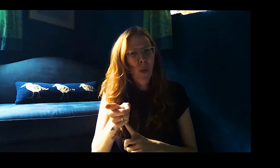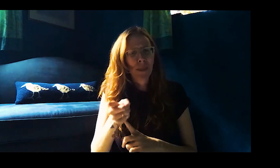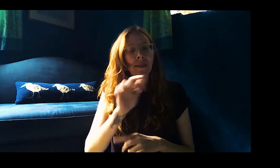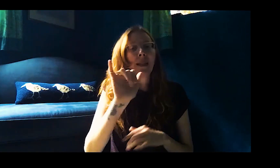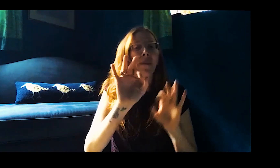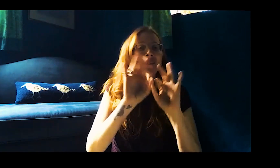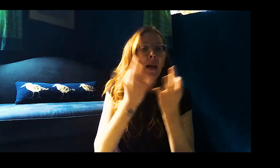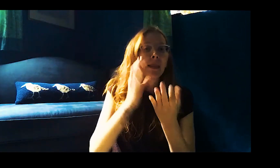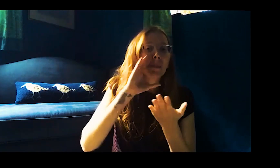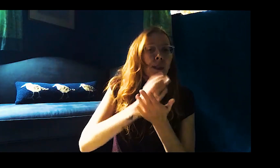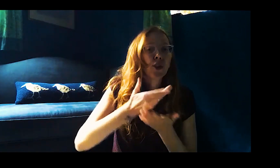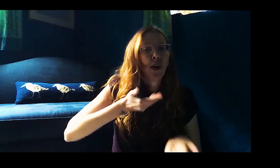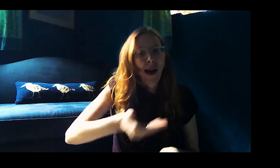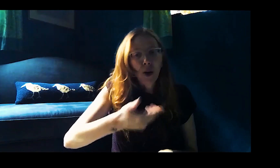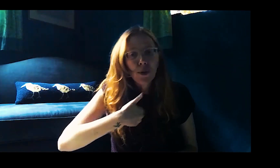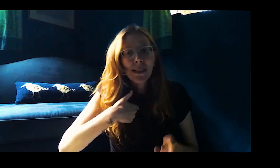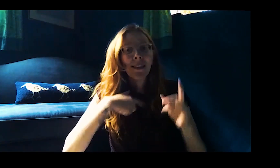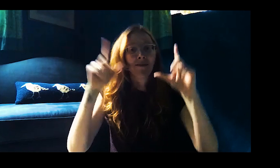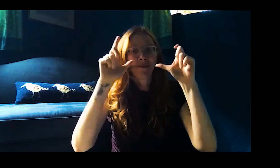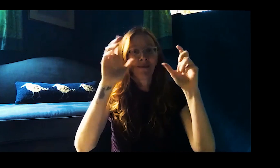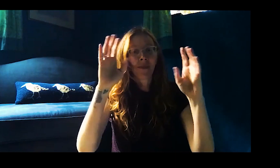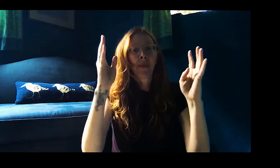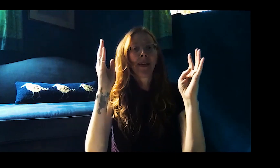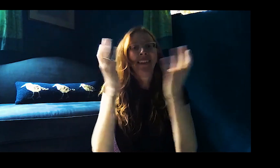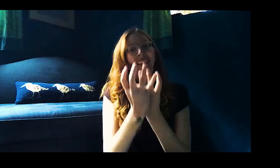with - when life, you know, life happens, but really - it's the in-between moments that are